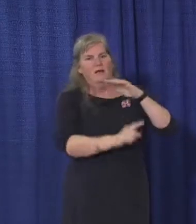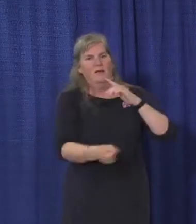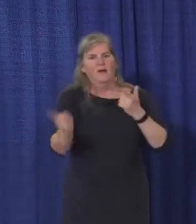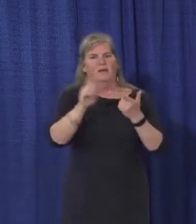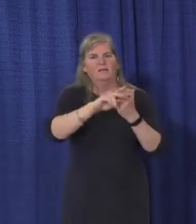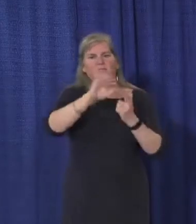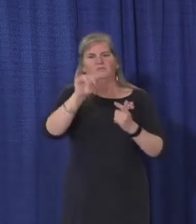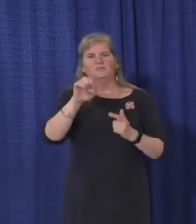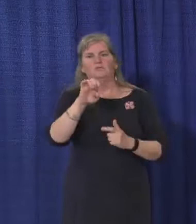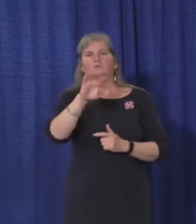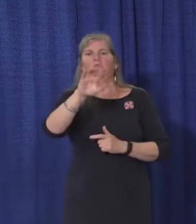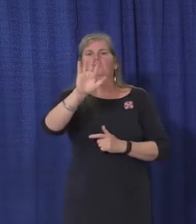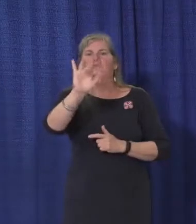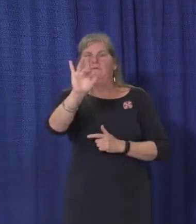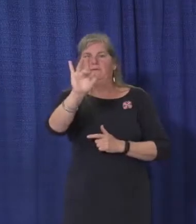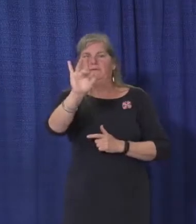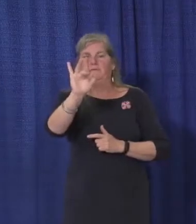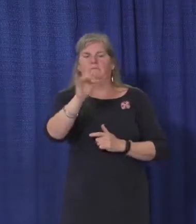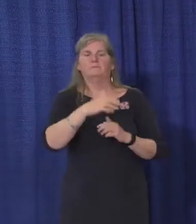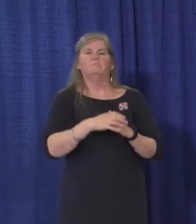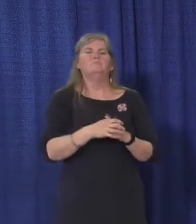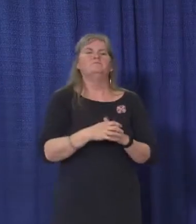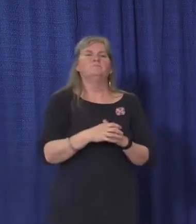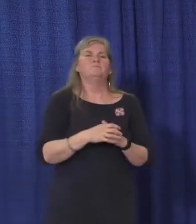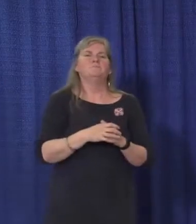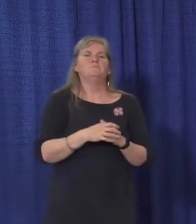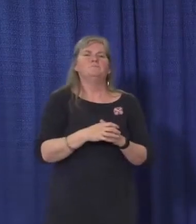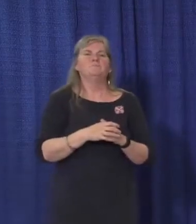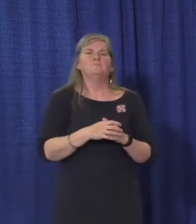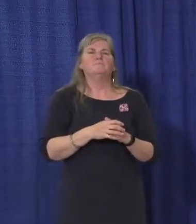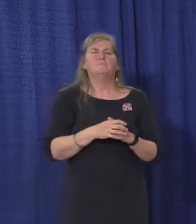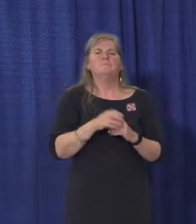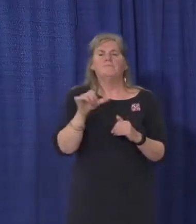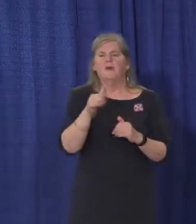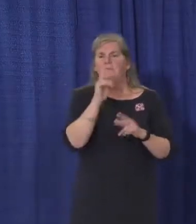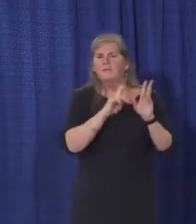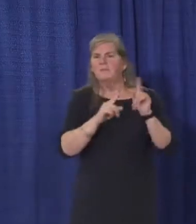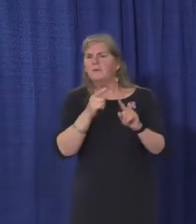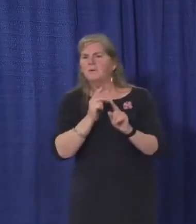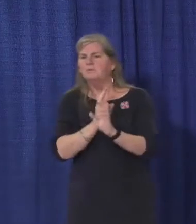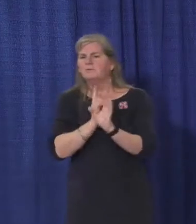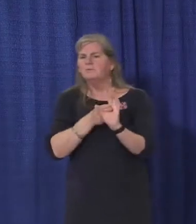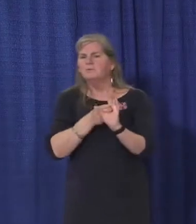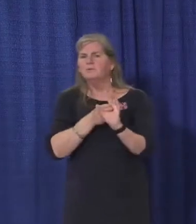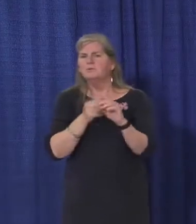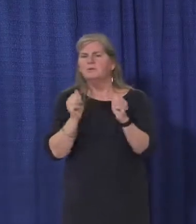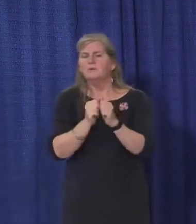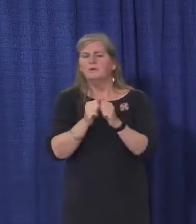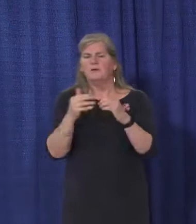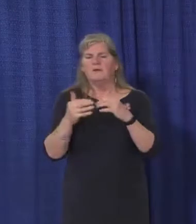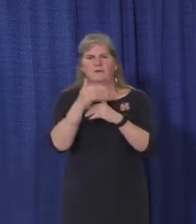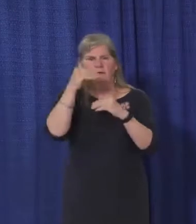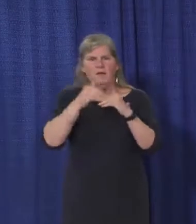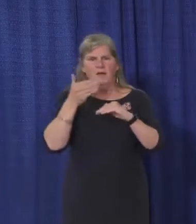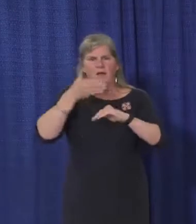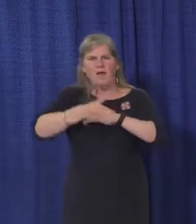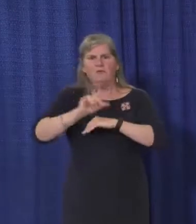until June 25th. There was people who participated in first nations